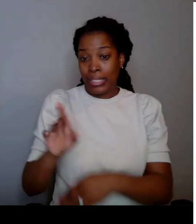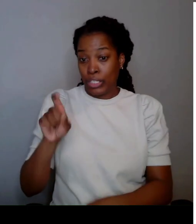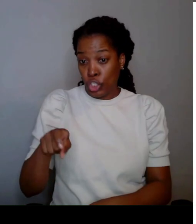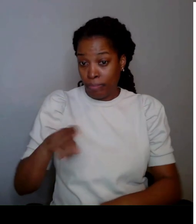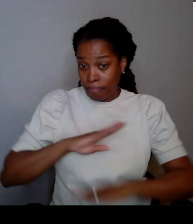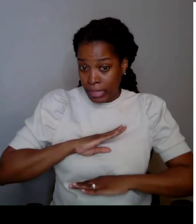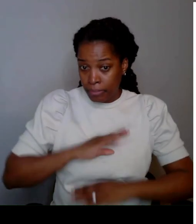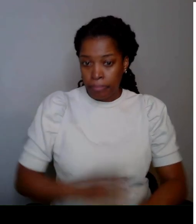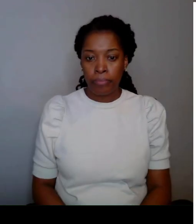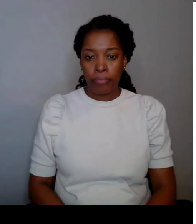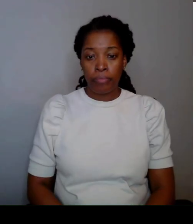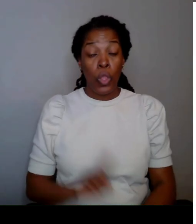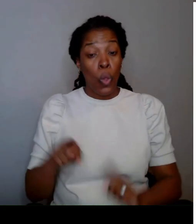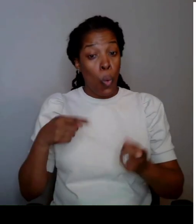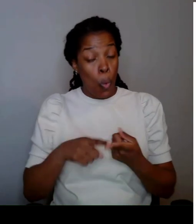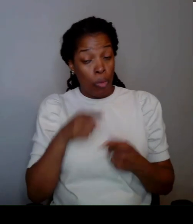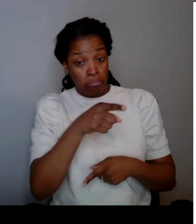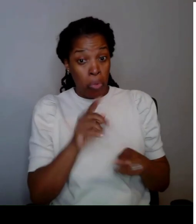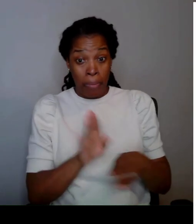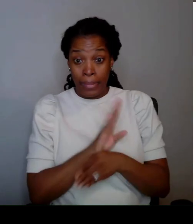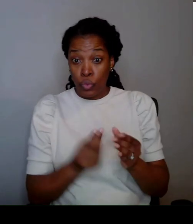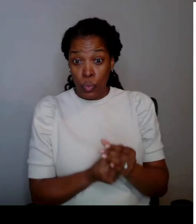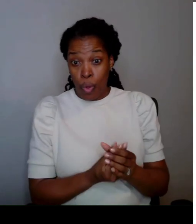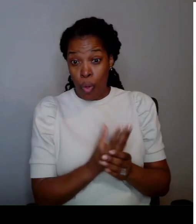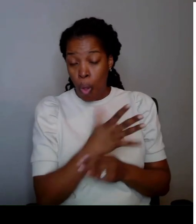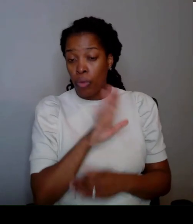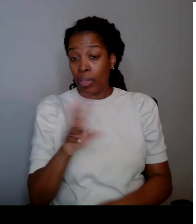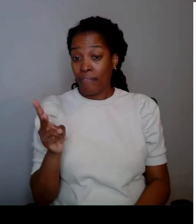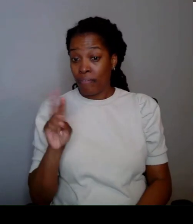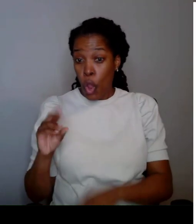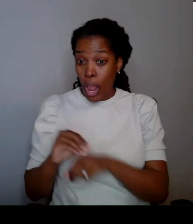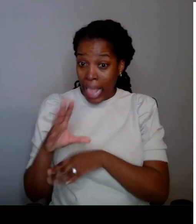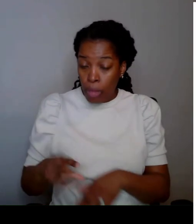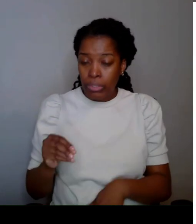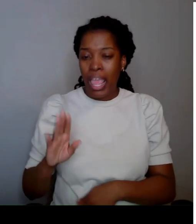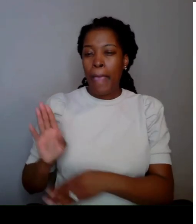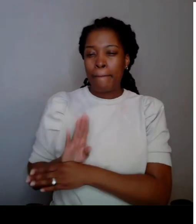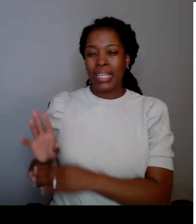will continue offering support, monitoring, training, and tools like assistive technology.